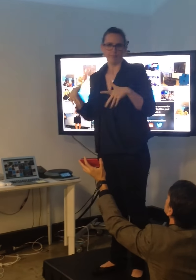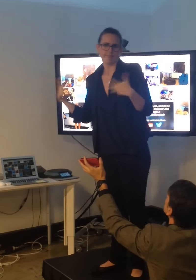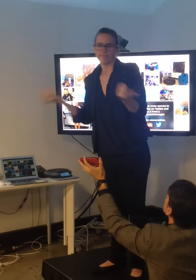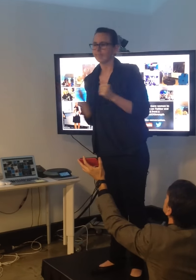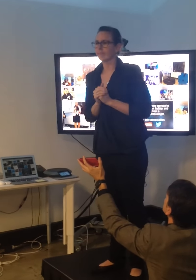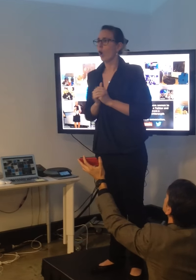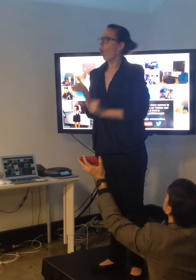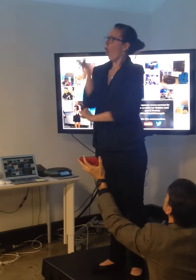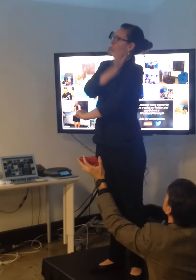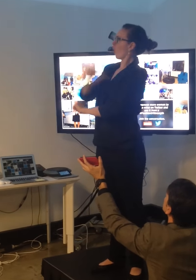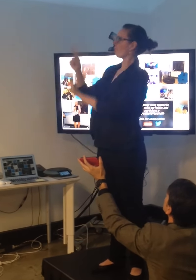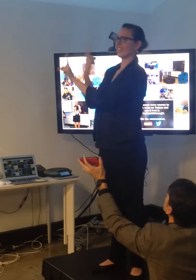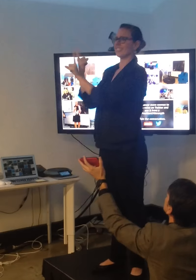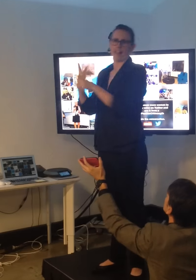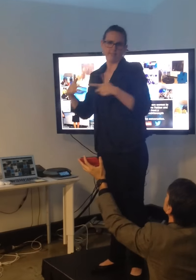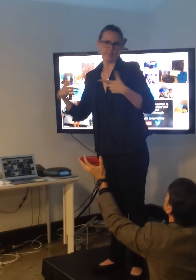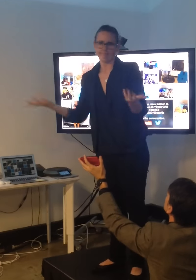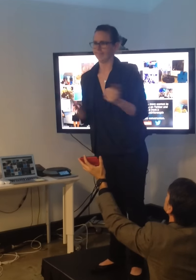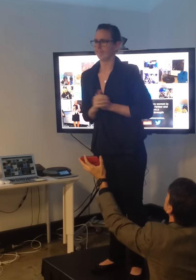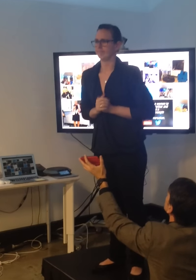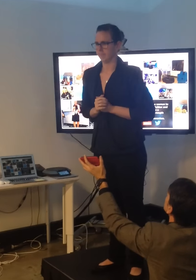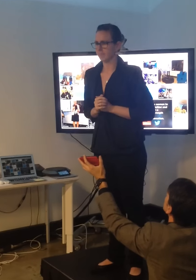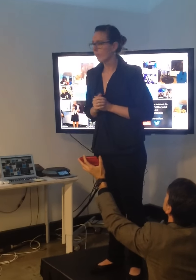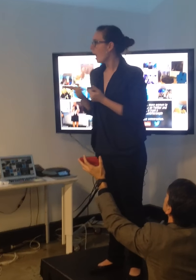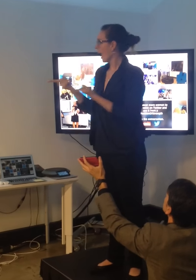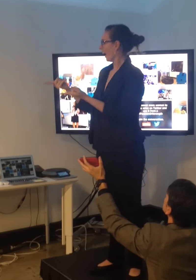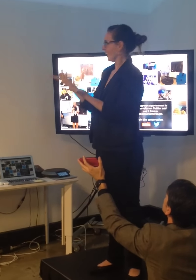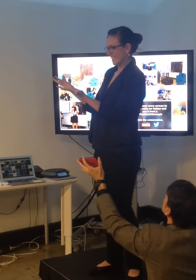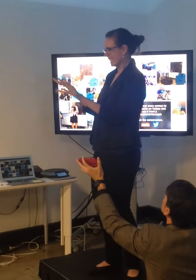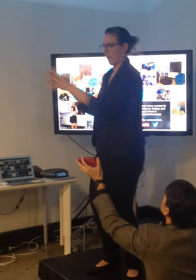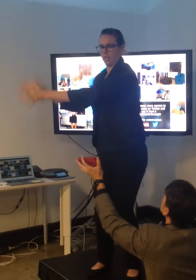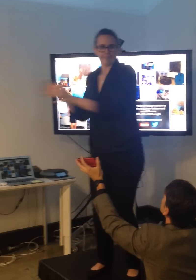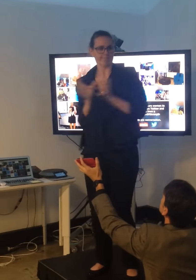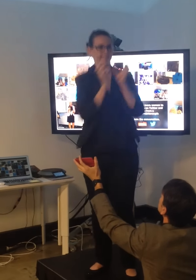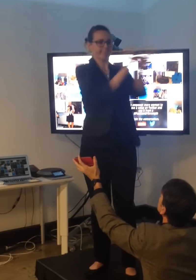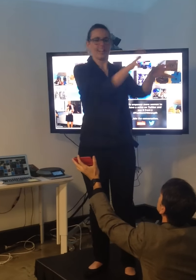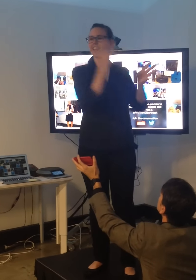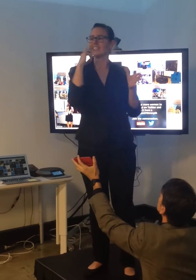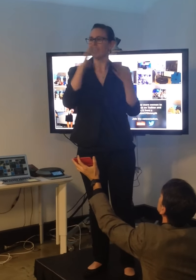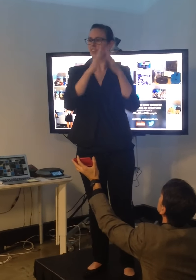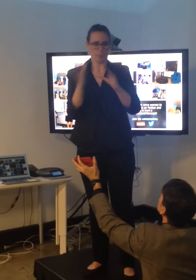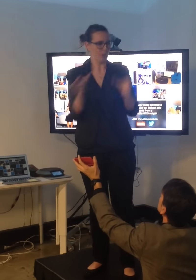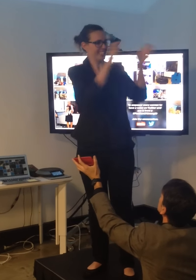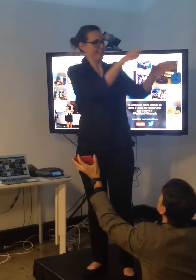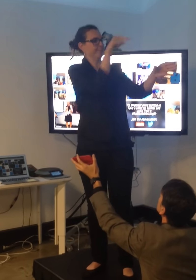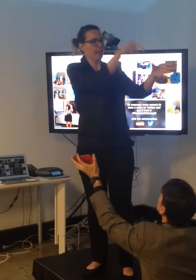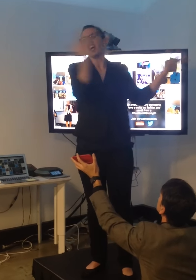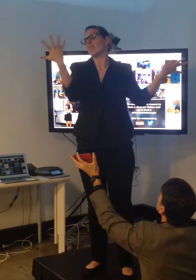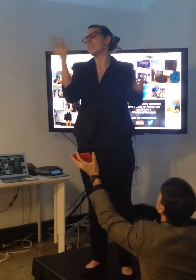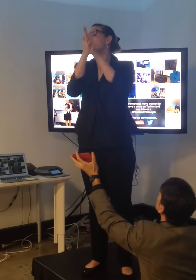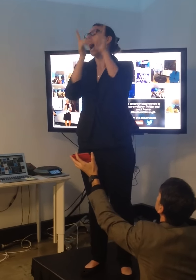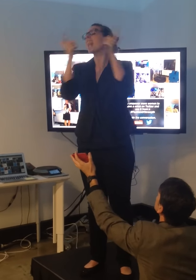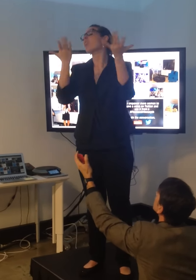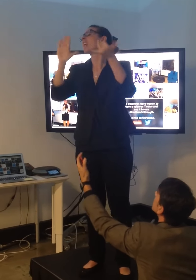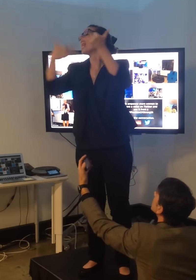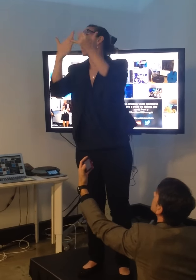Cognitively, they have a language delay, they don't have self-esteem or confidence, and then they're foisted upon the deaf community